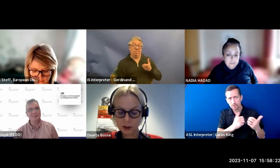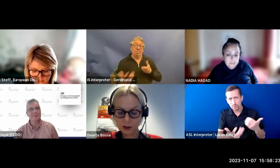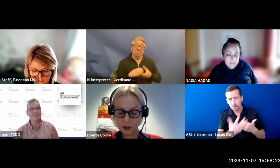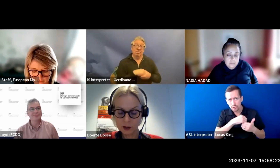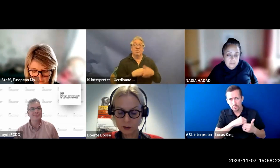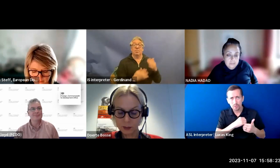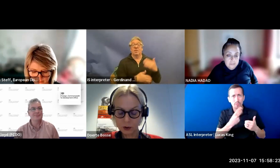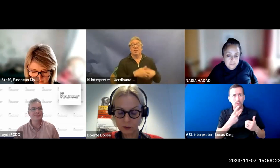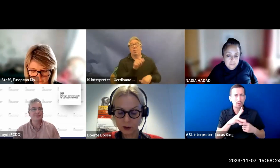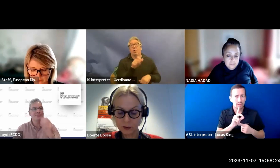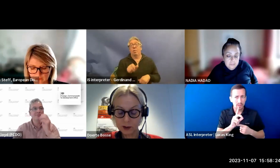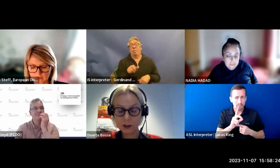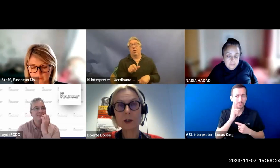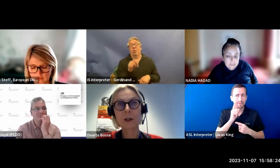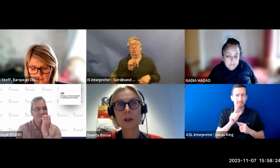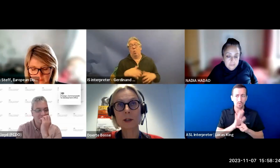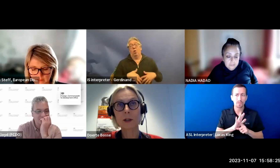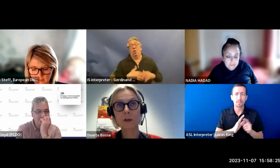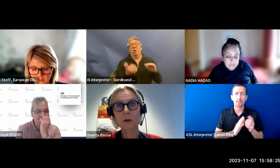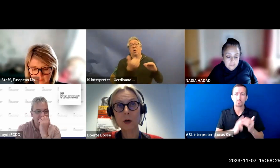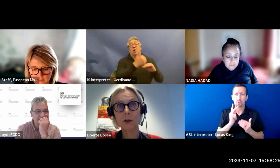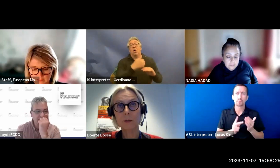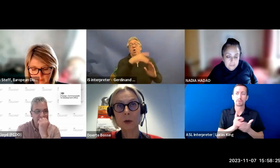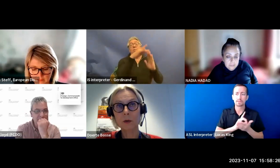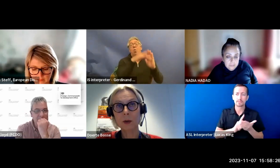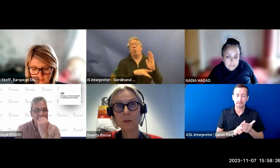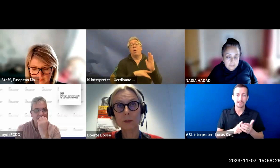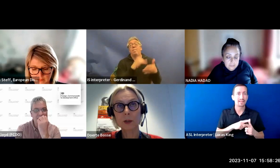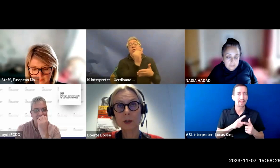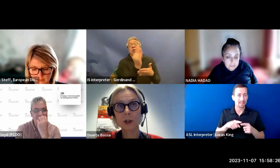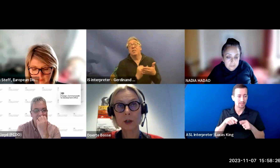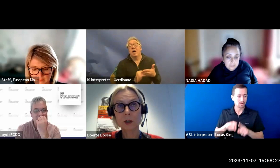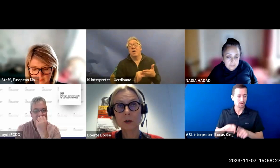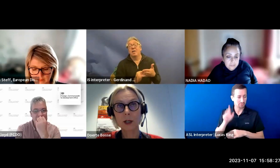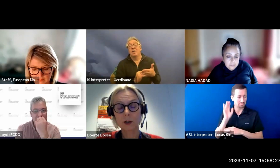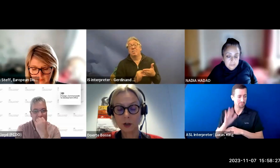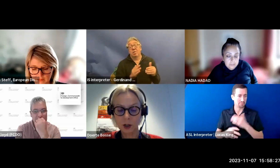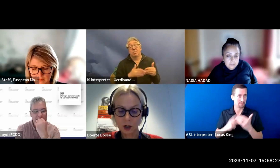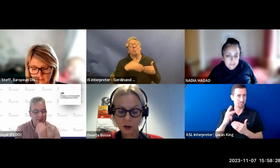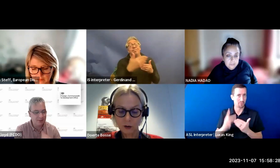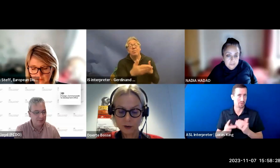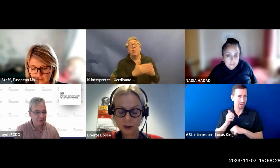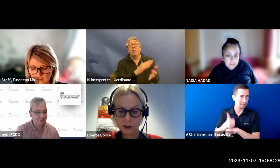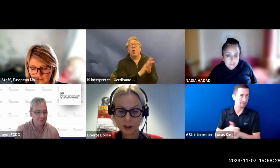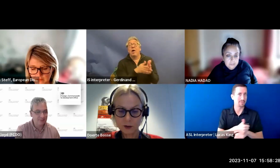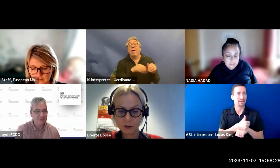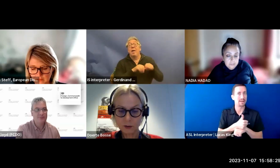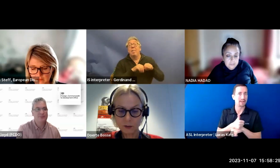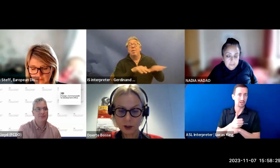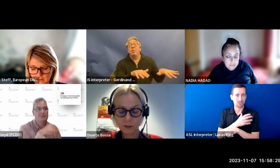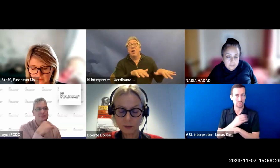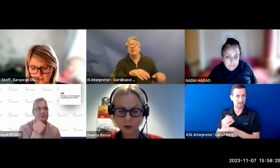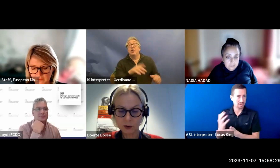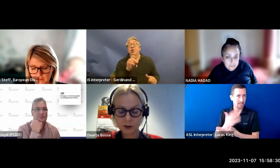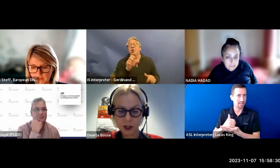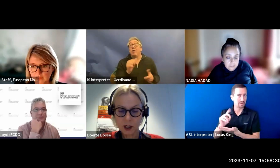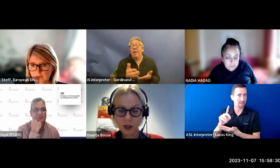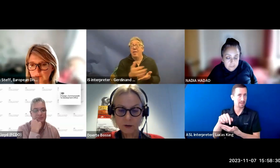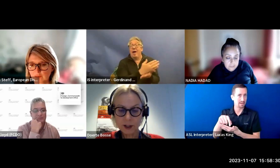in the program design, and then throughout the program implementation. Collection of data is extremely important.